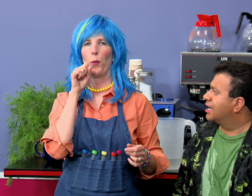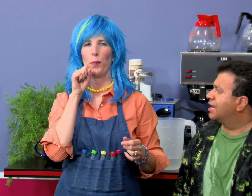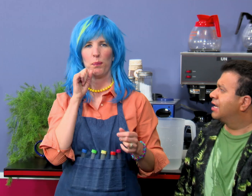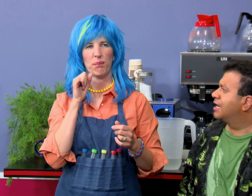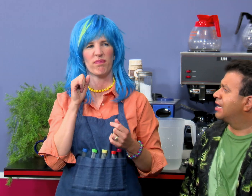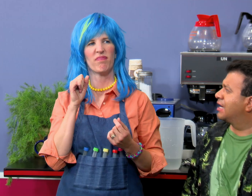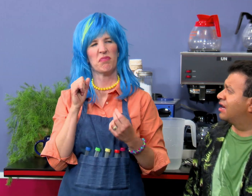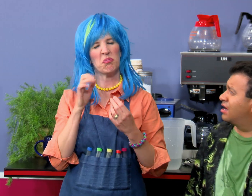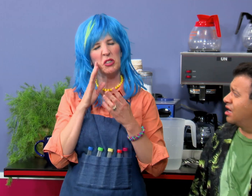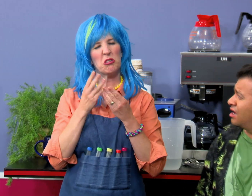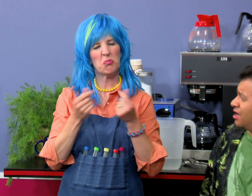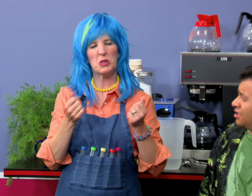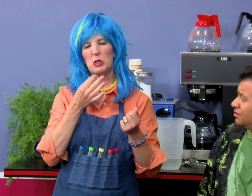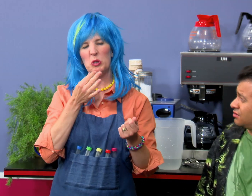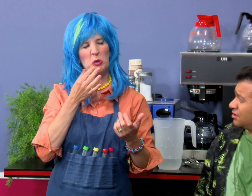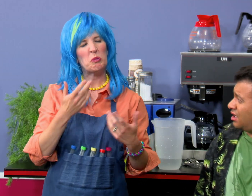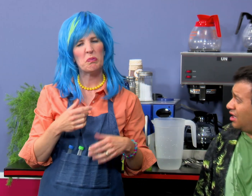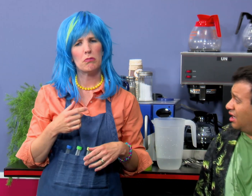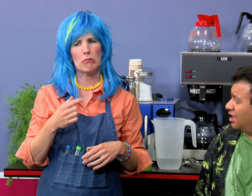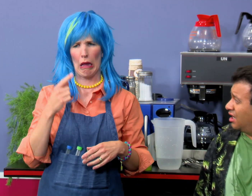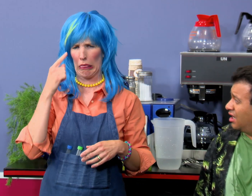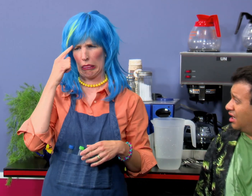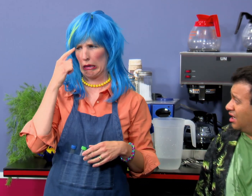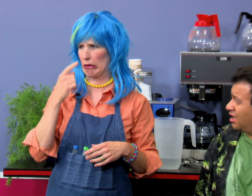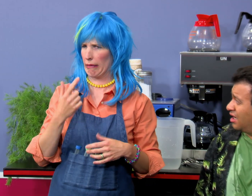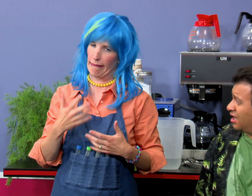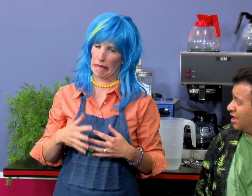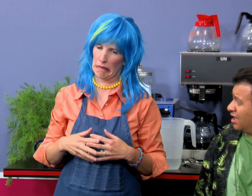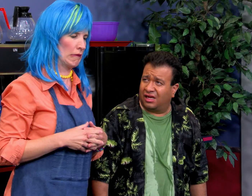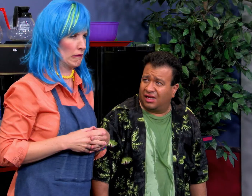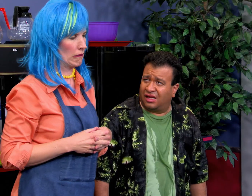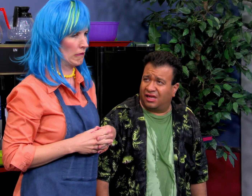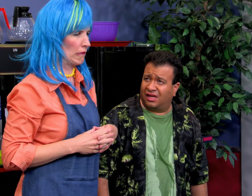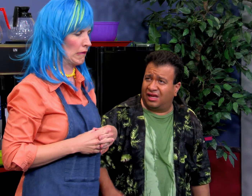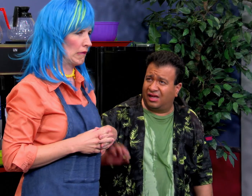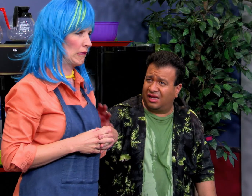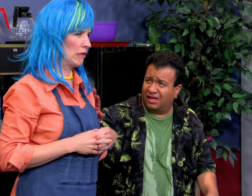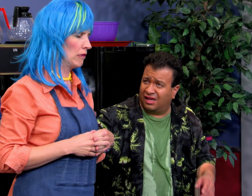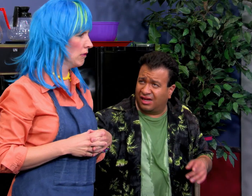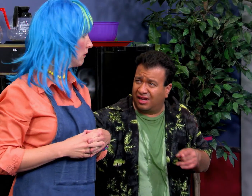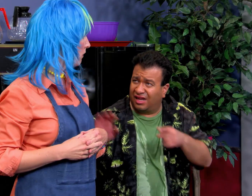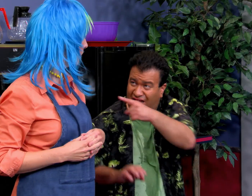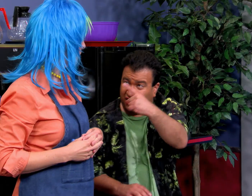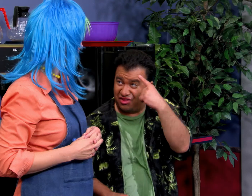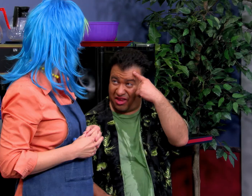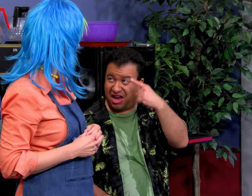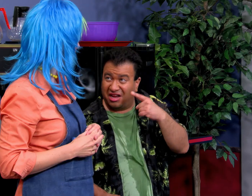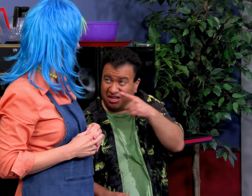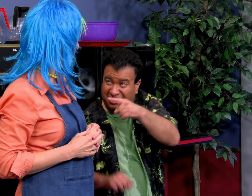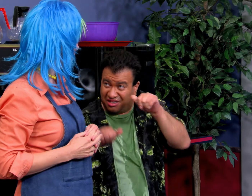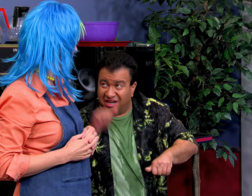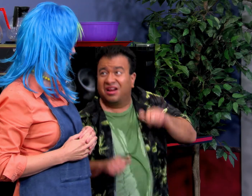AFTER A FEW MINUTES, I THINK. YOU THINK?